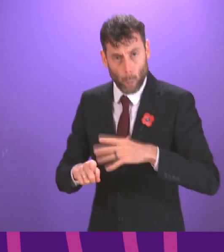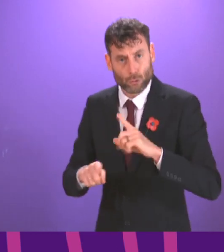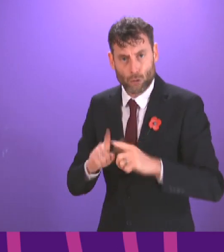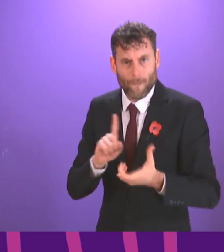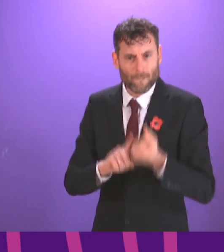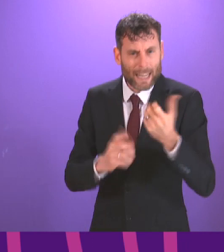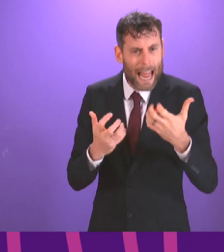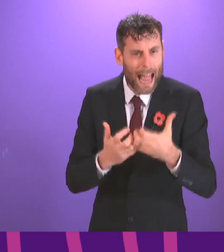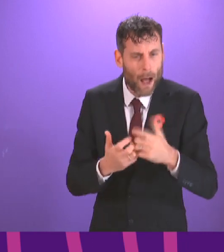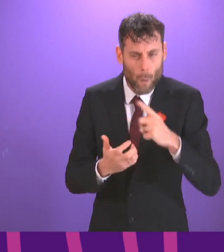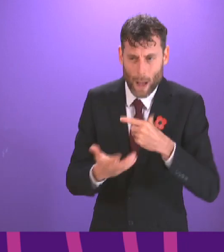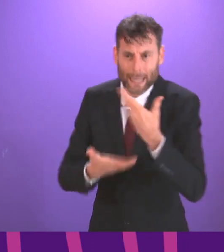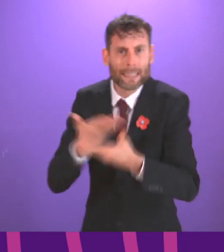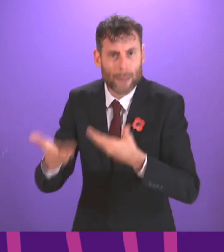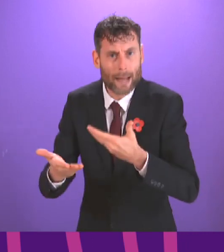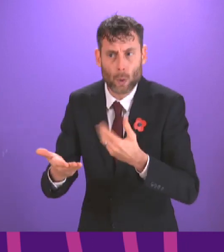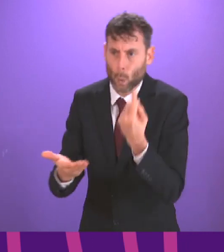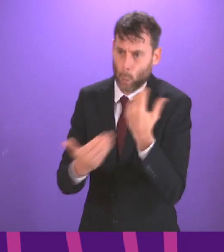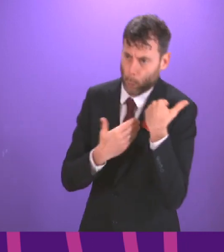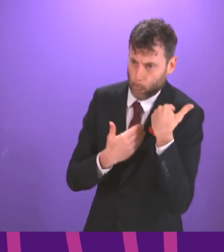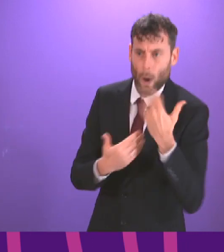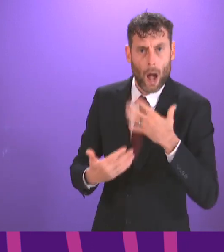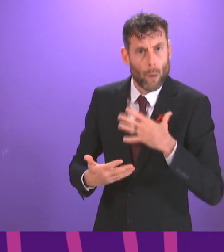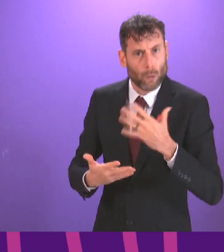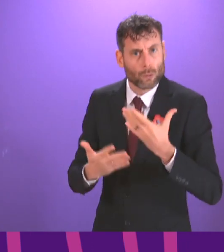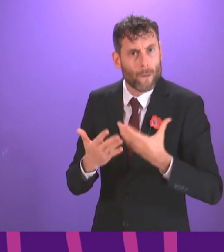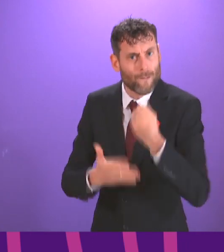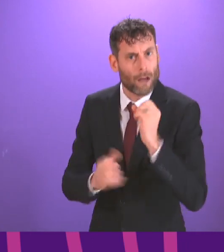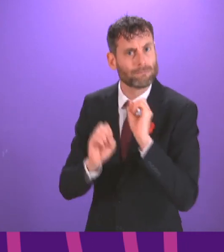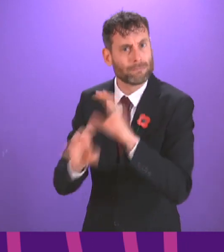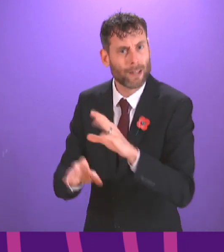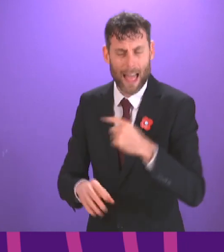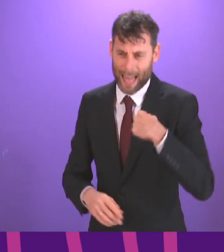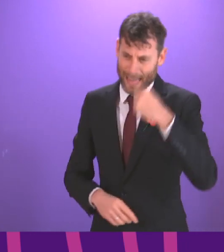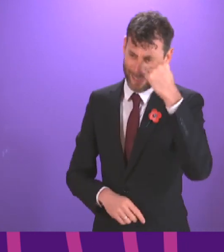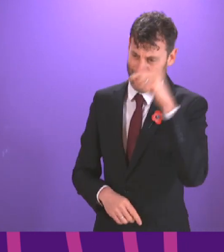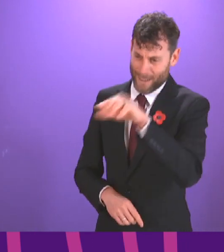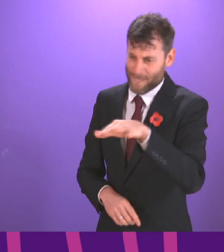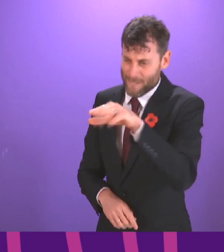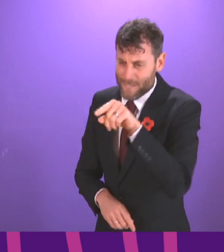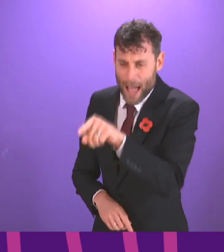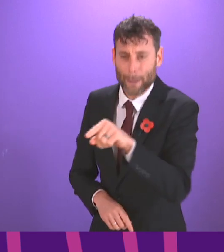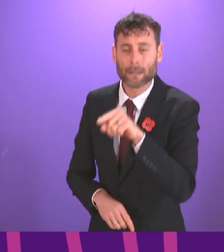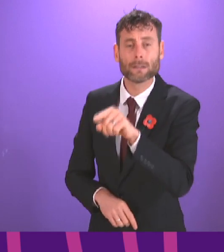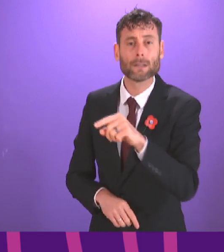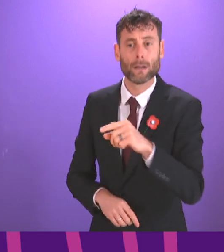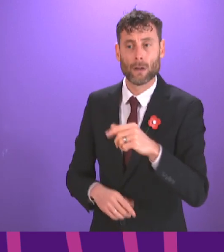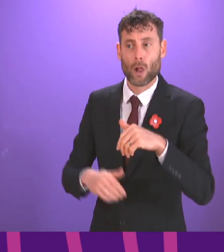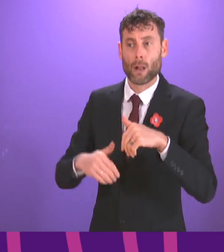sure that there is full learning and accountability in due course. Those grieving families and what happened with care homes is probably the first thing that I think about when I